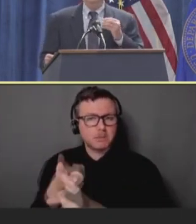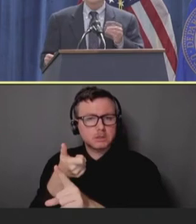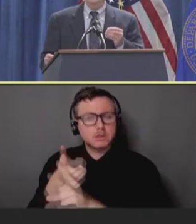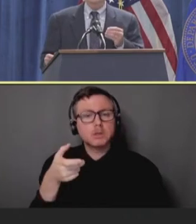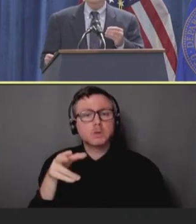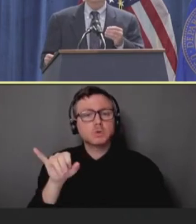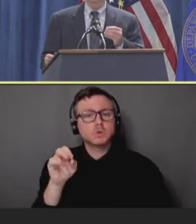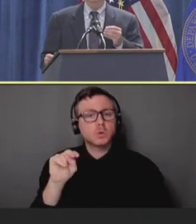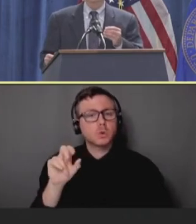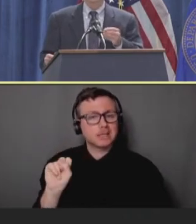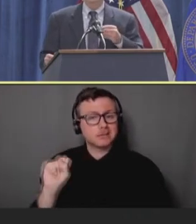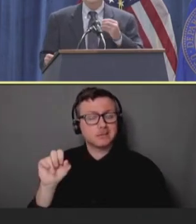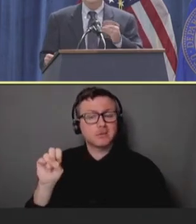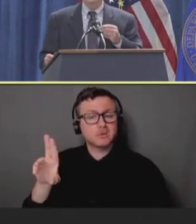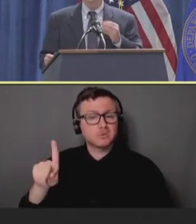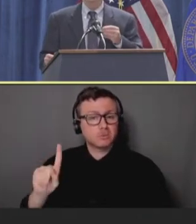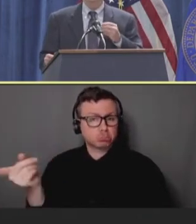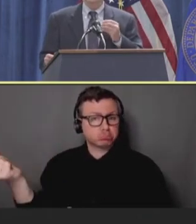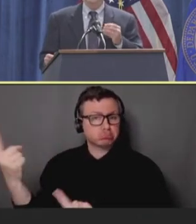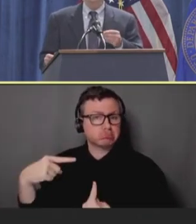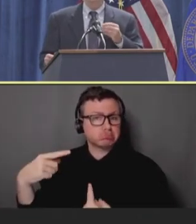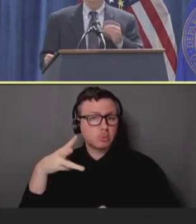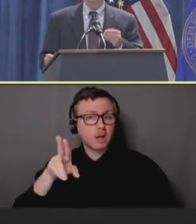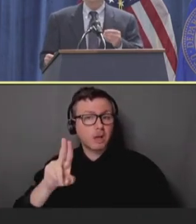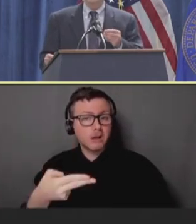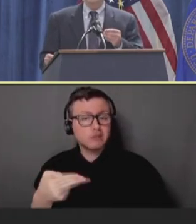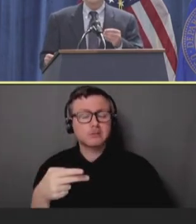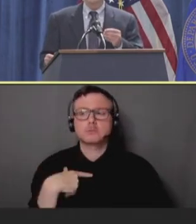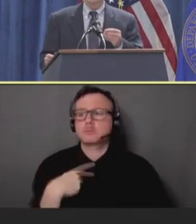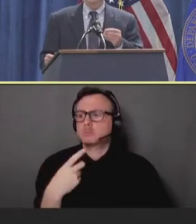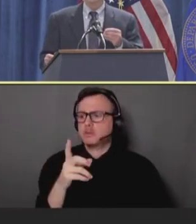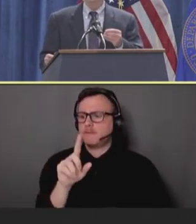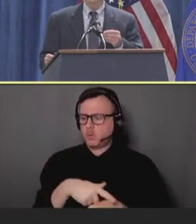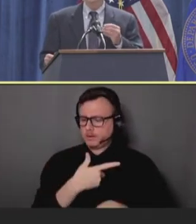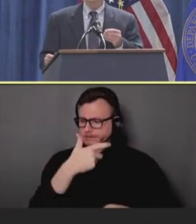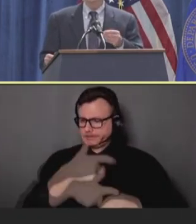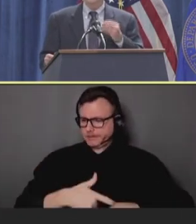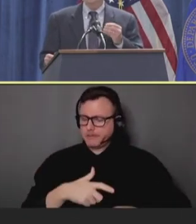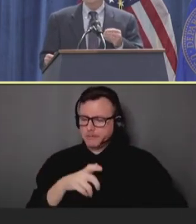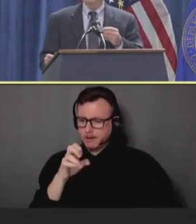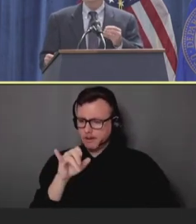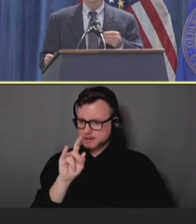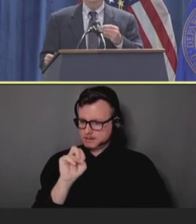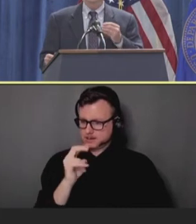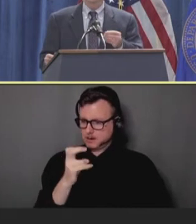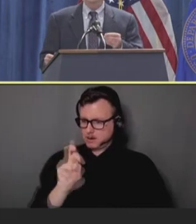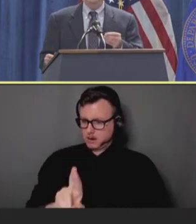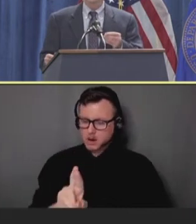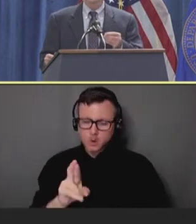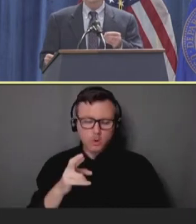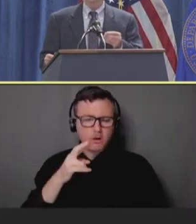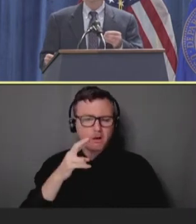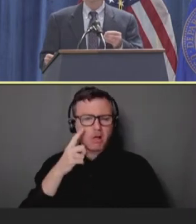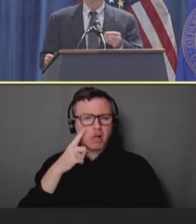White House, and for the first time in anyone's memory, Eisenhower broke down in tears as